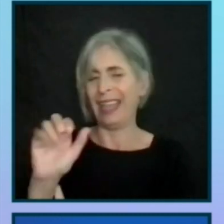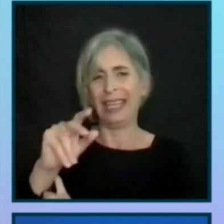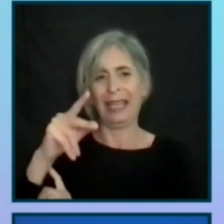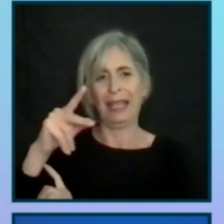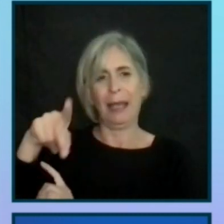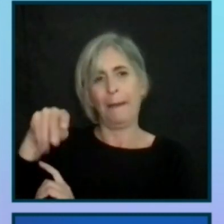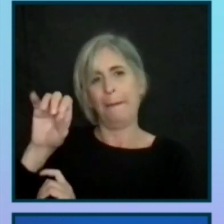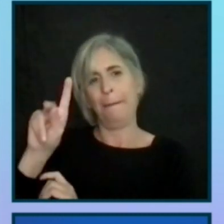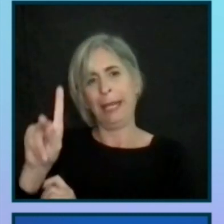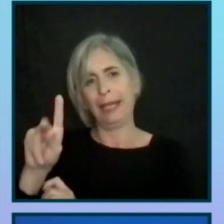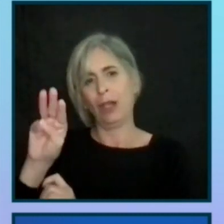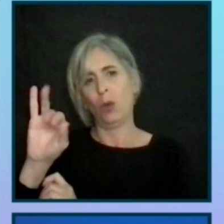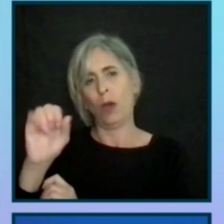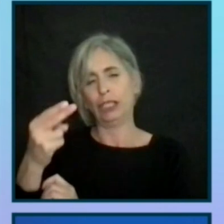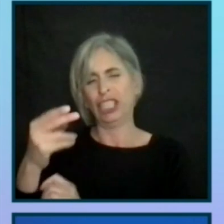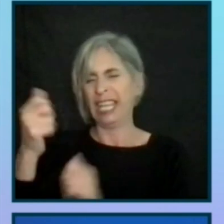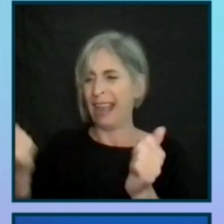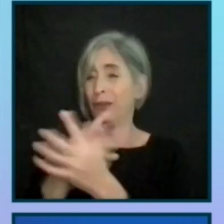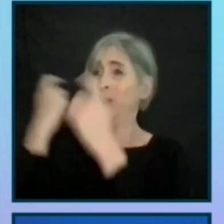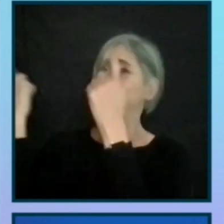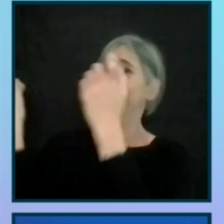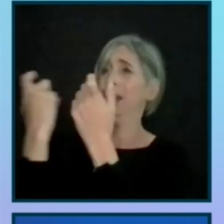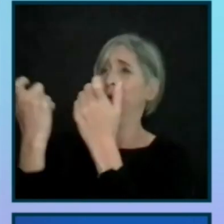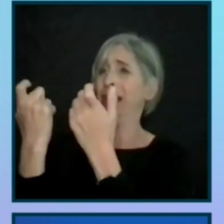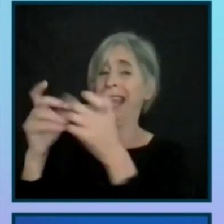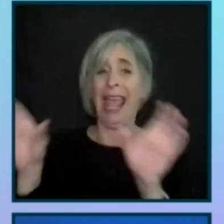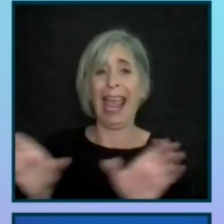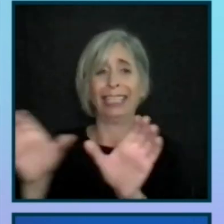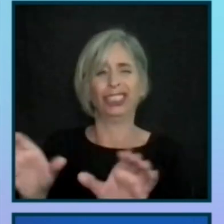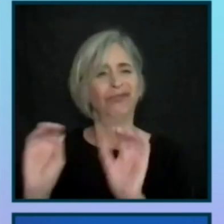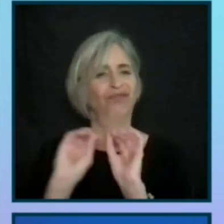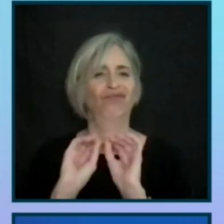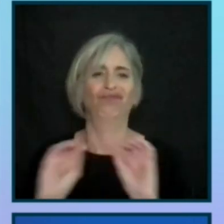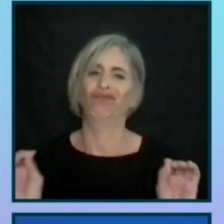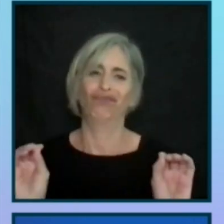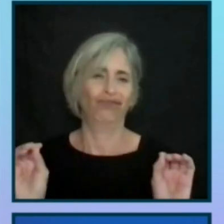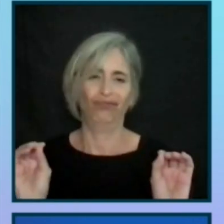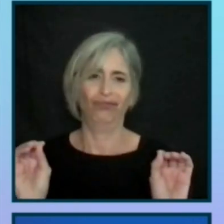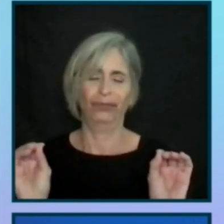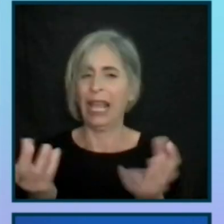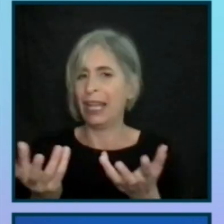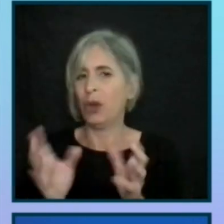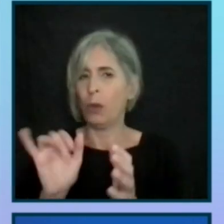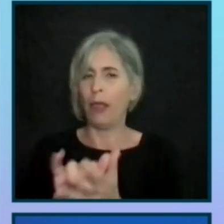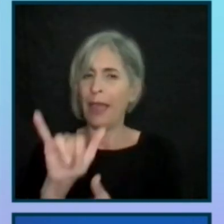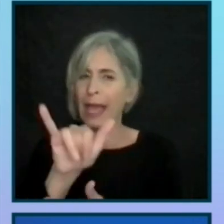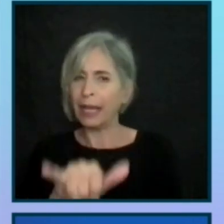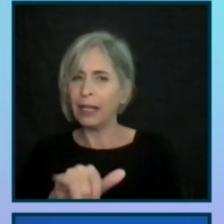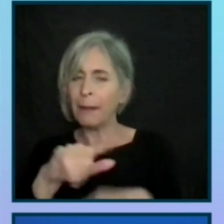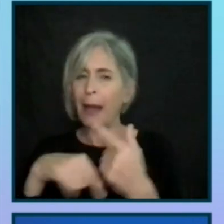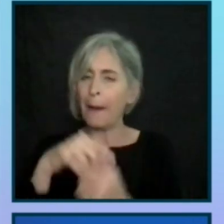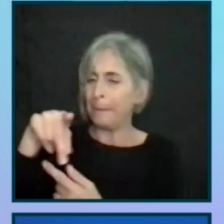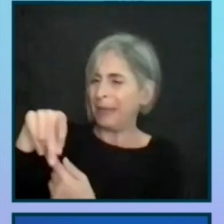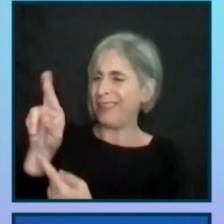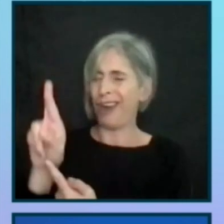where everybody was celebrating it, but nobody was doing anything about it. So I don't want this to just be about PR. I want it to make a difference